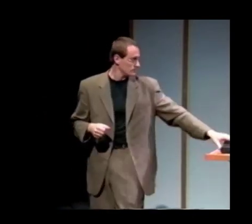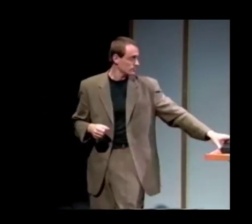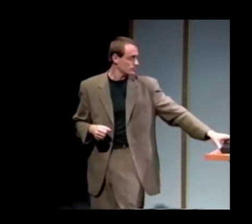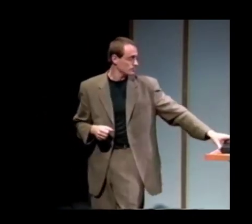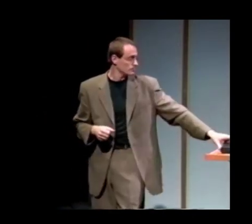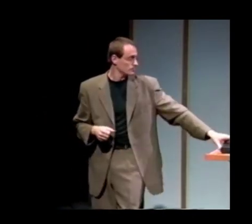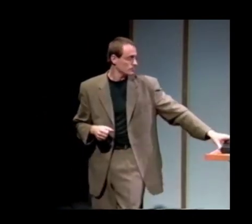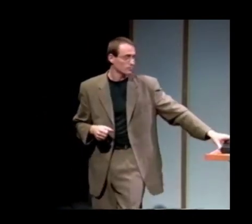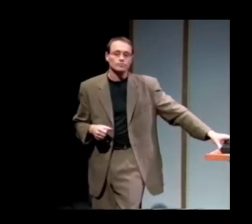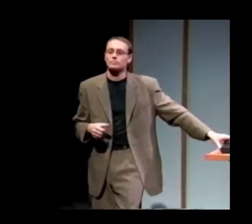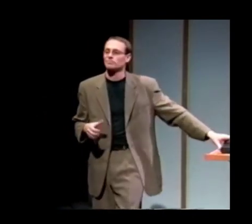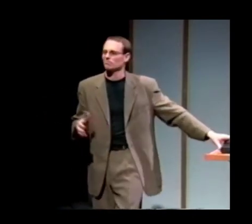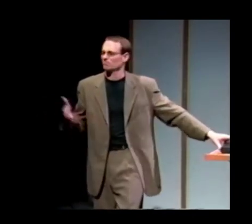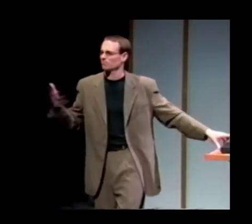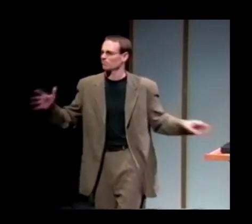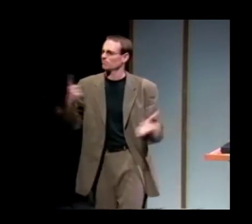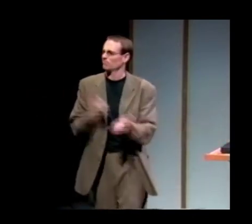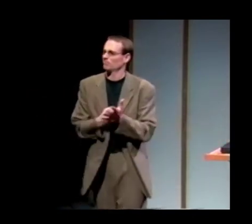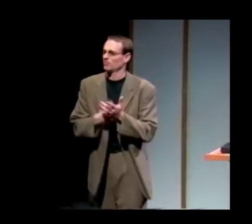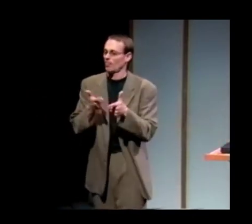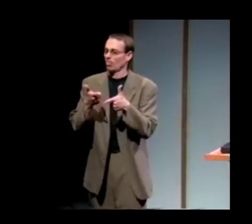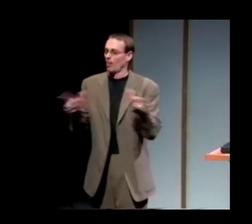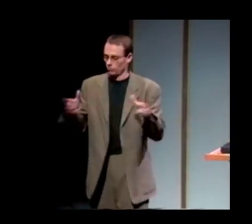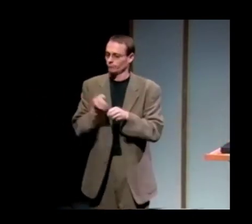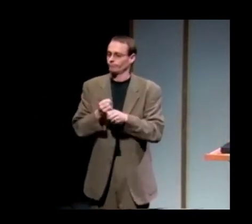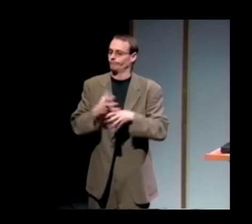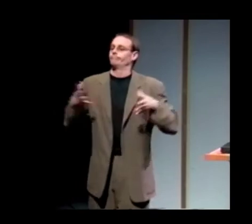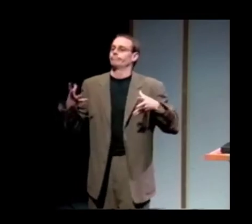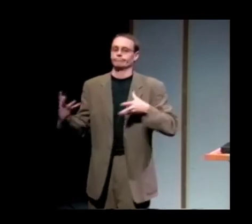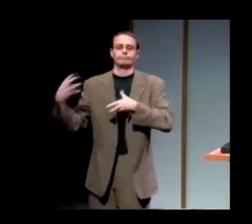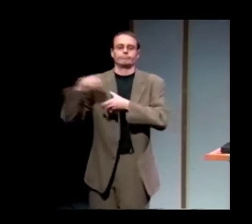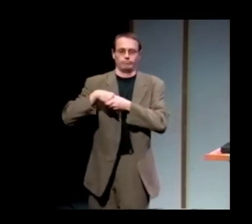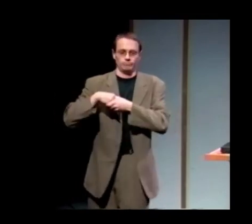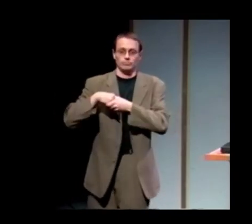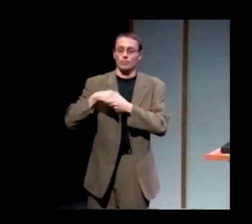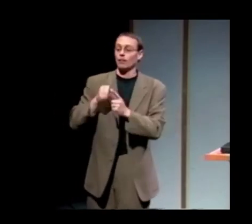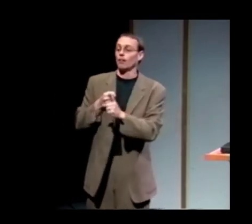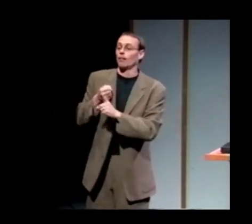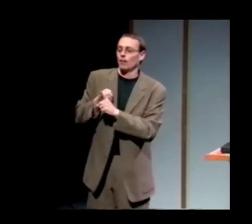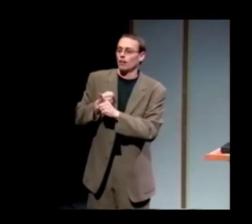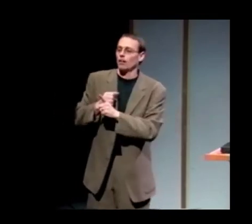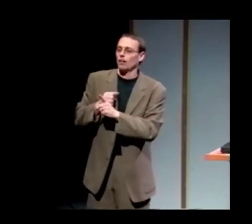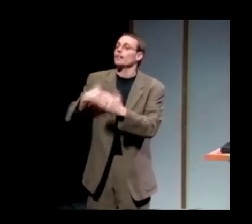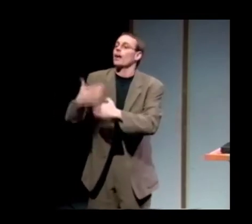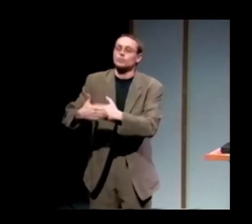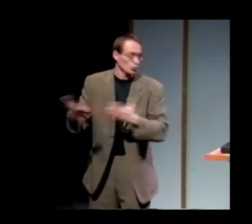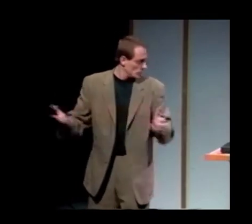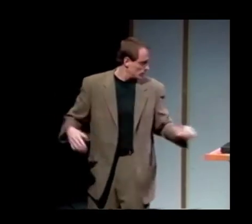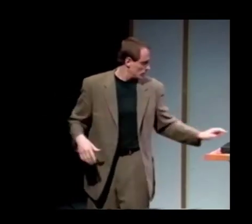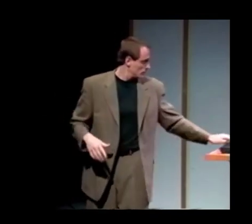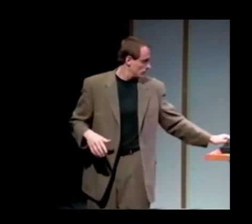AND THEN YOU HAVE AFTERSHOCKS. OK. WE'VE ALREADY DISCUSSED WHAT LANGUAGE IS AND WHAT LANGUAGE INCLUDES.